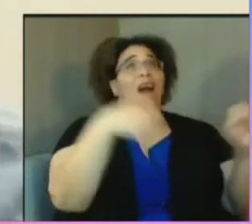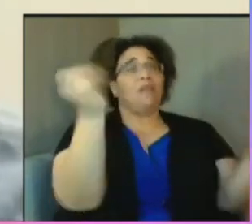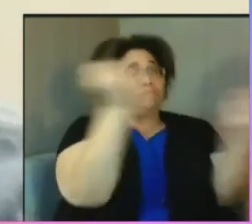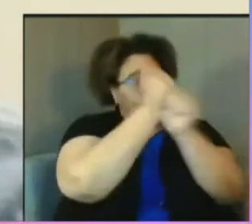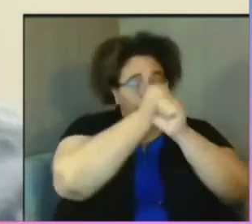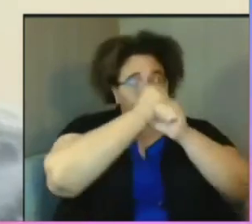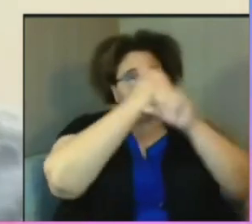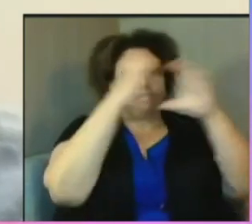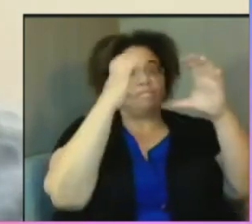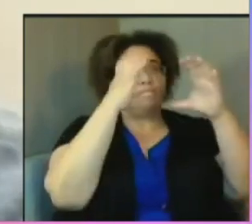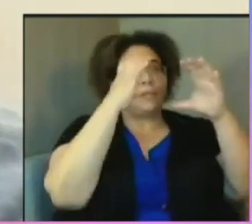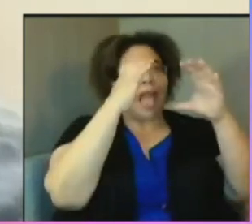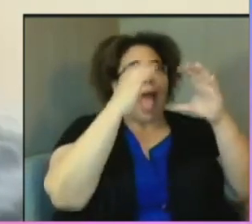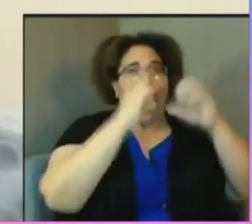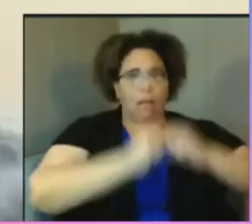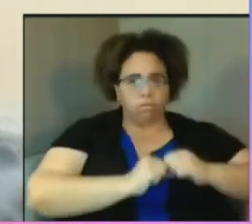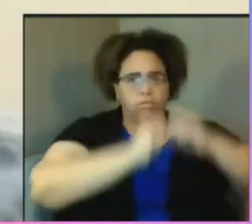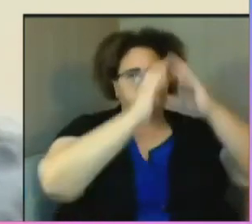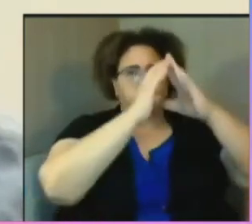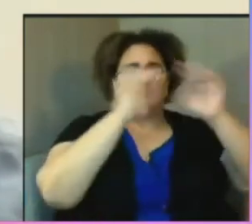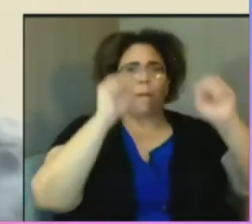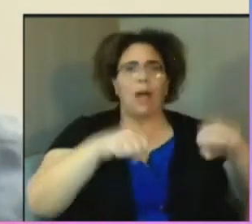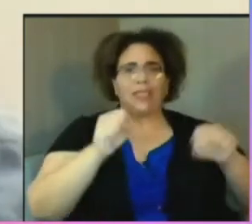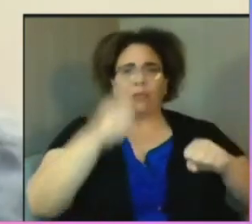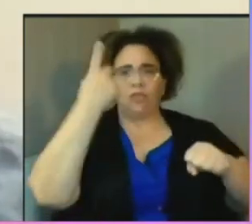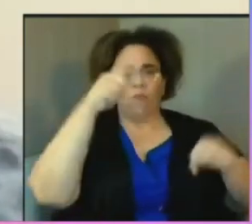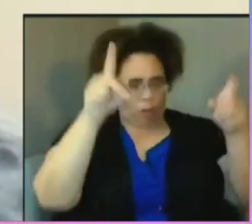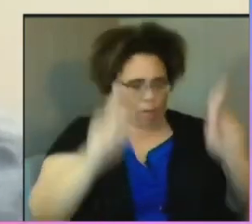for people to gain things that they need to survive